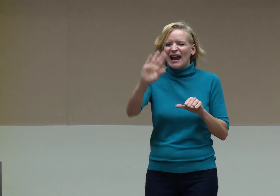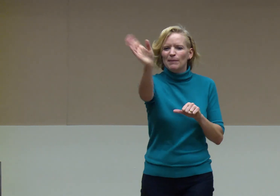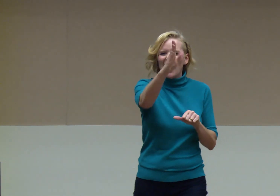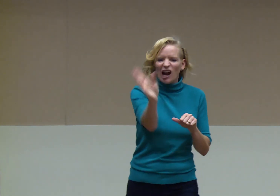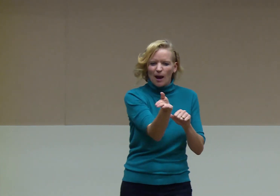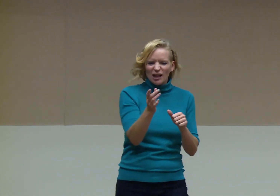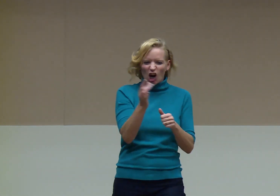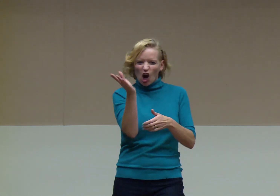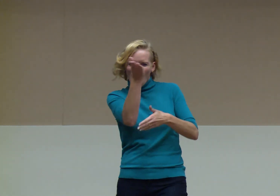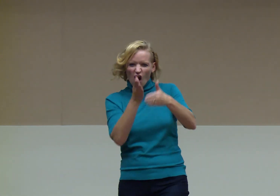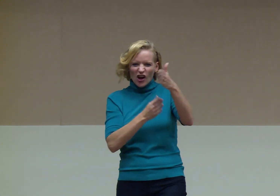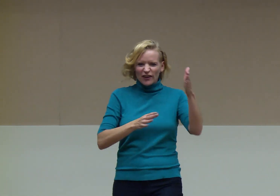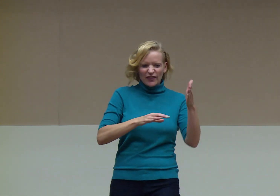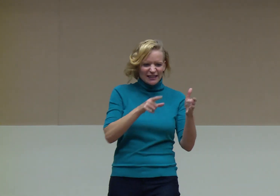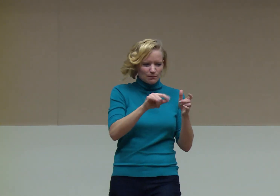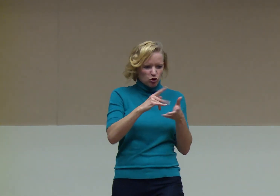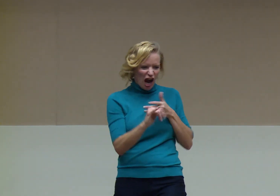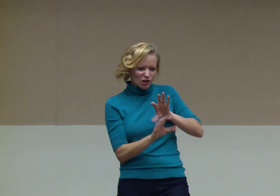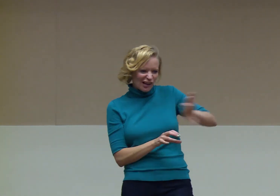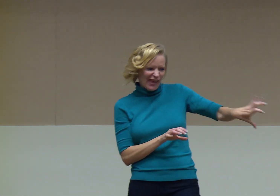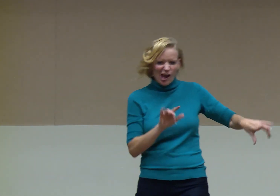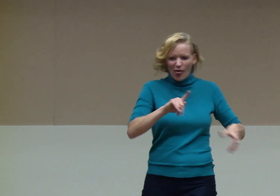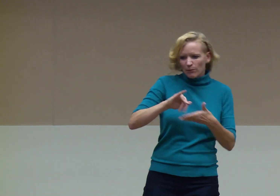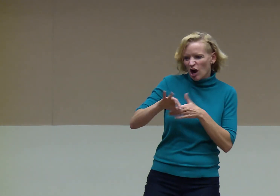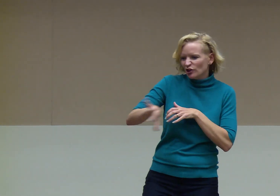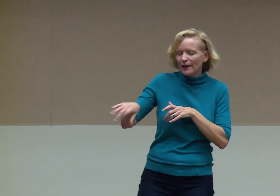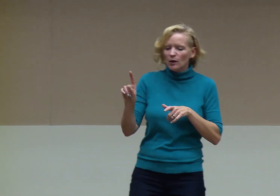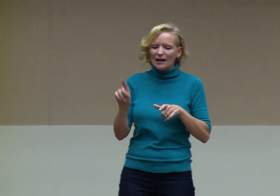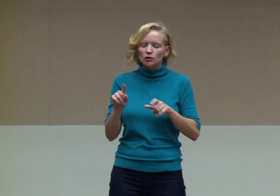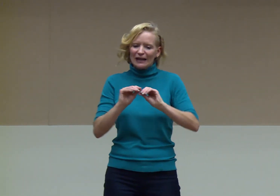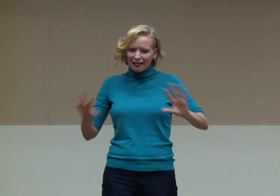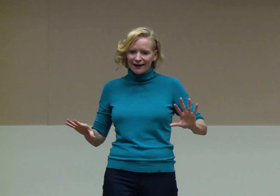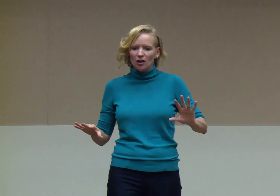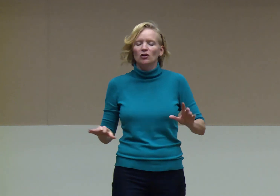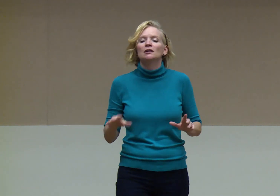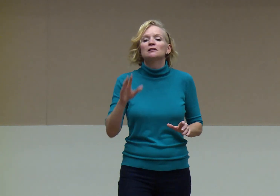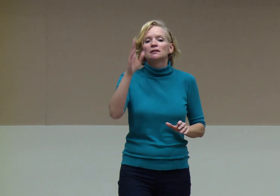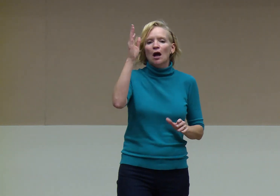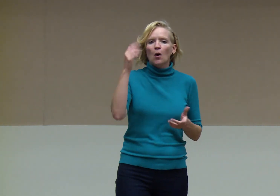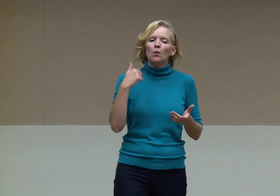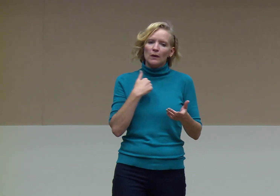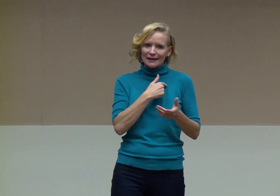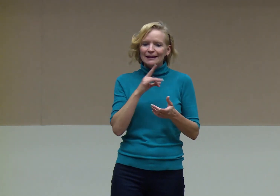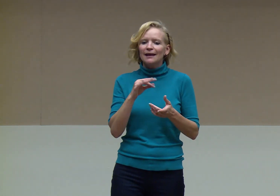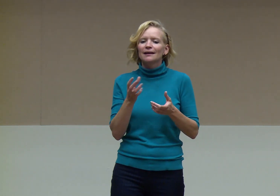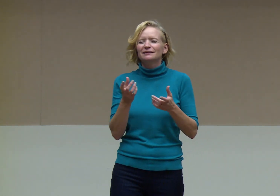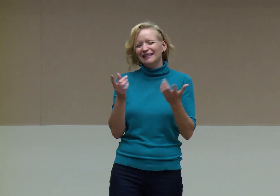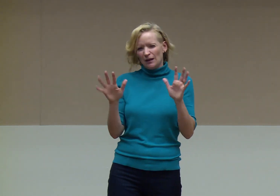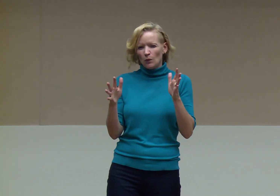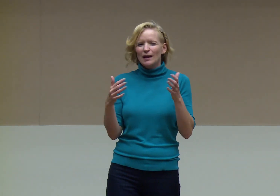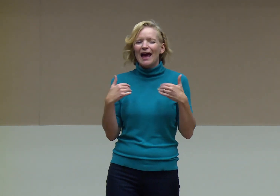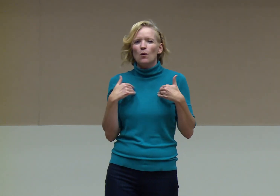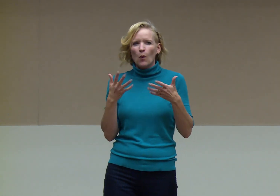It's not kind of like, "Oh, I'm gonna carve this aim here "and half of that aim over there." No, no, no. It's got to be nice, clear, clean and cut.